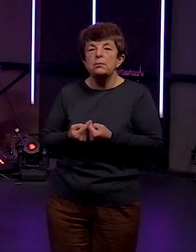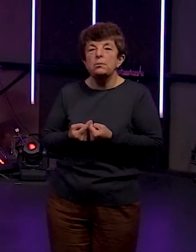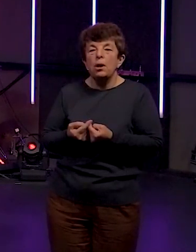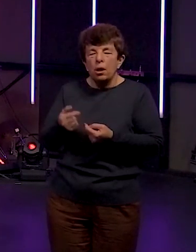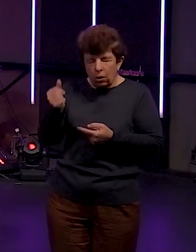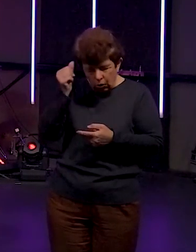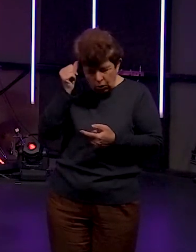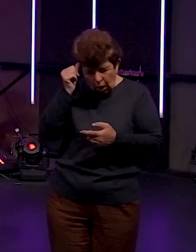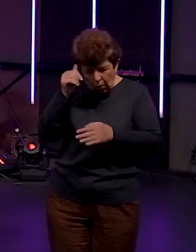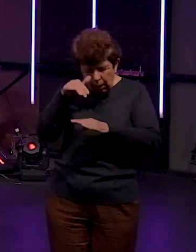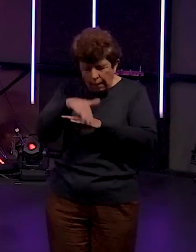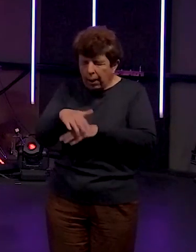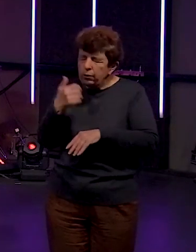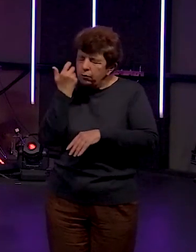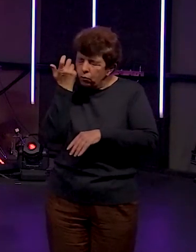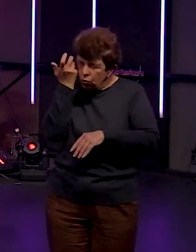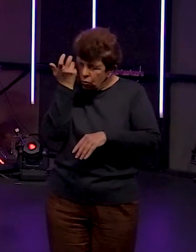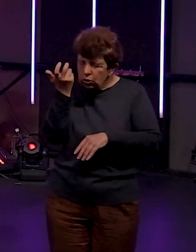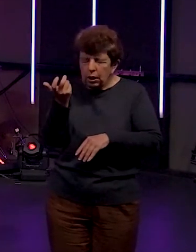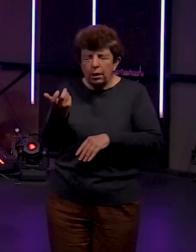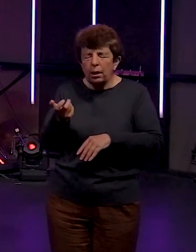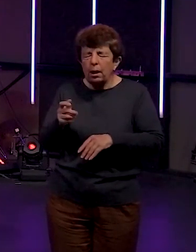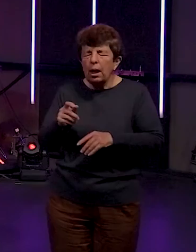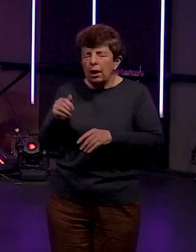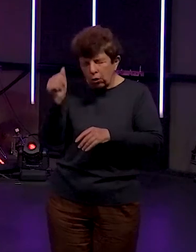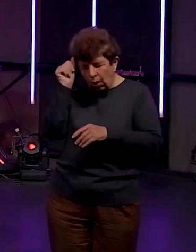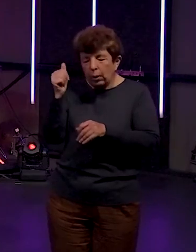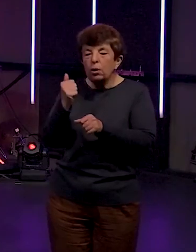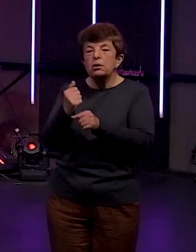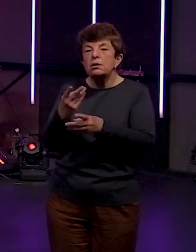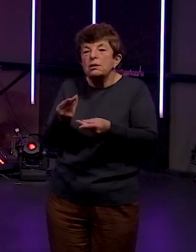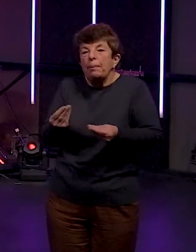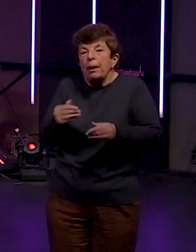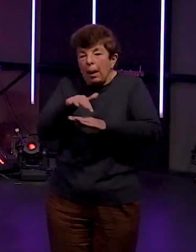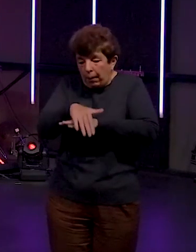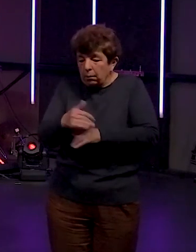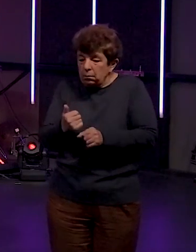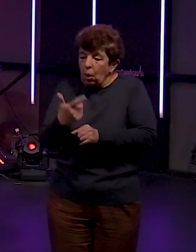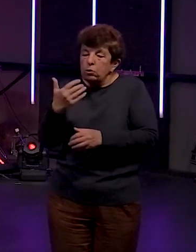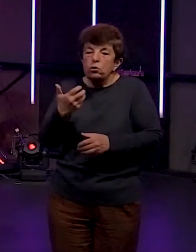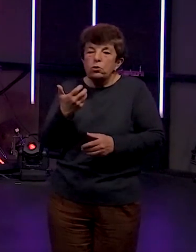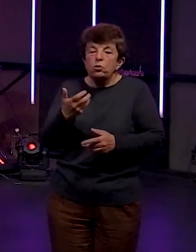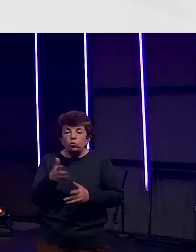about the future, in knowing something of God's direction for us.